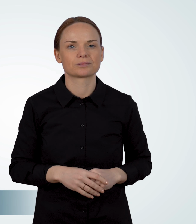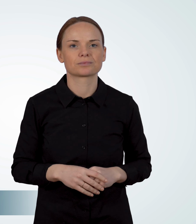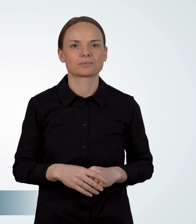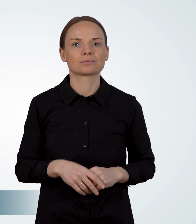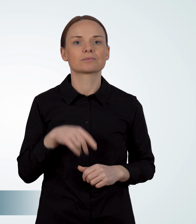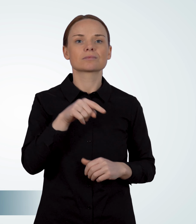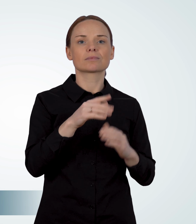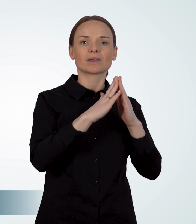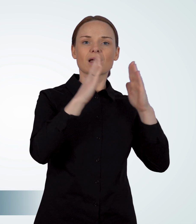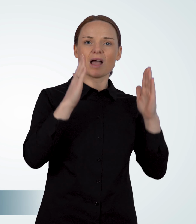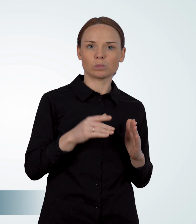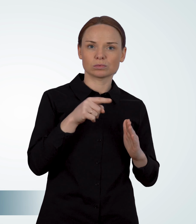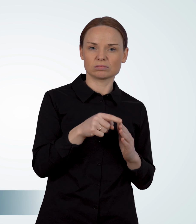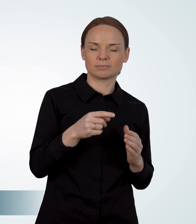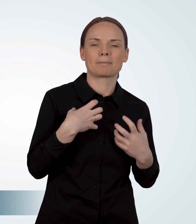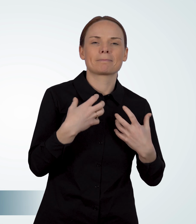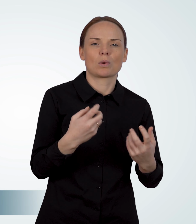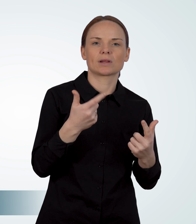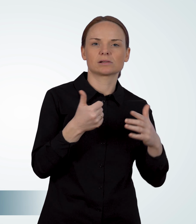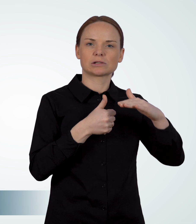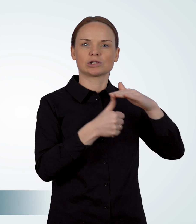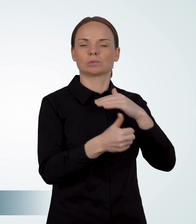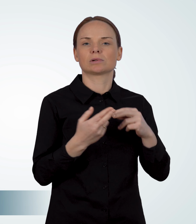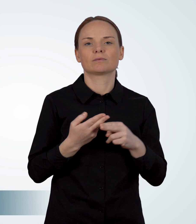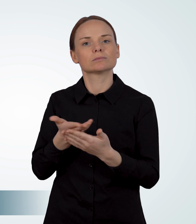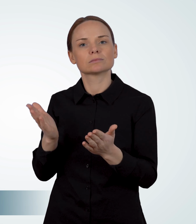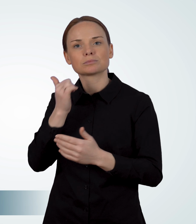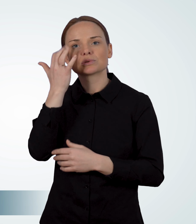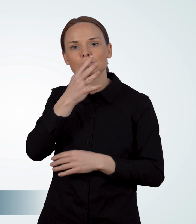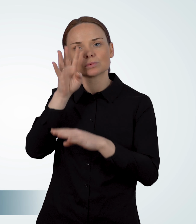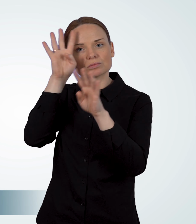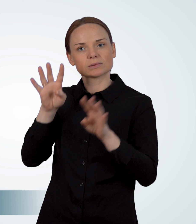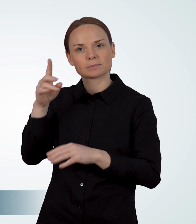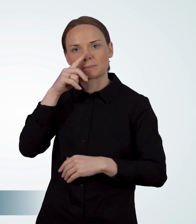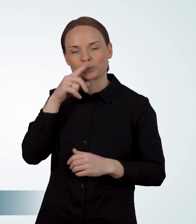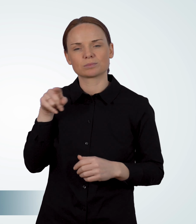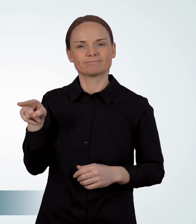For Aboriginal and Torres Strait Islander peoples, housing is much more than just shelter.